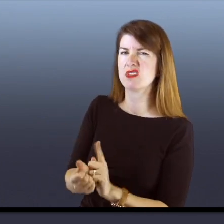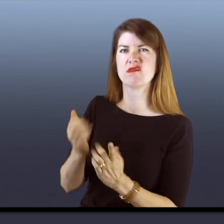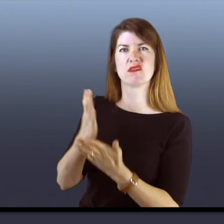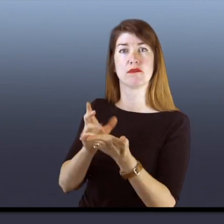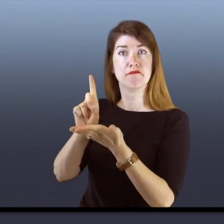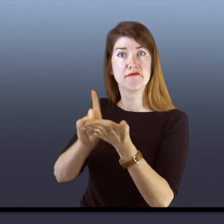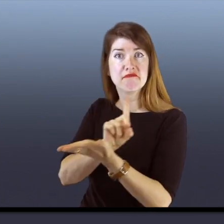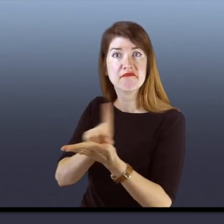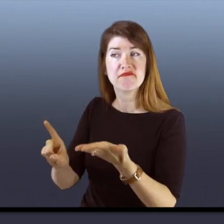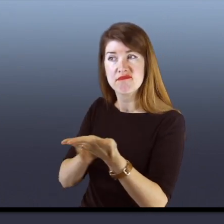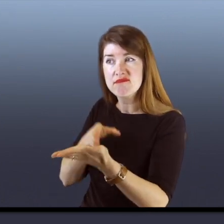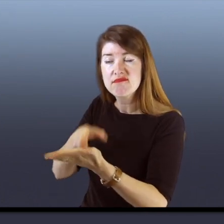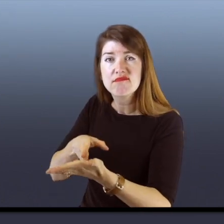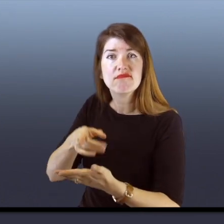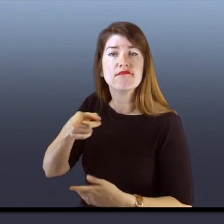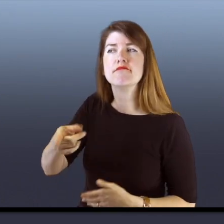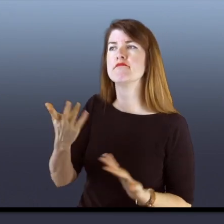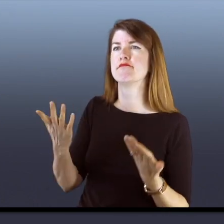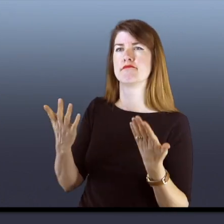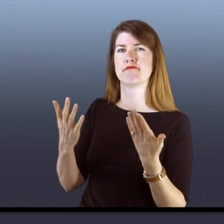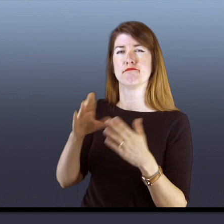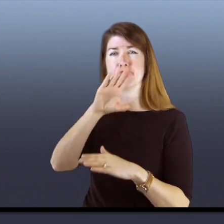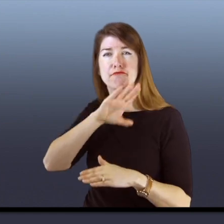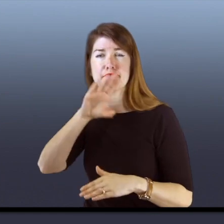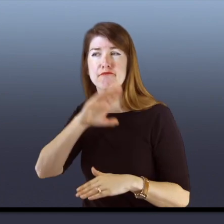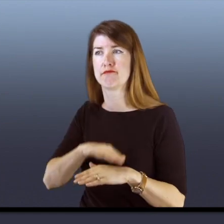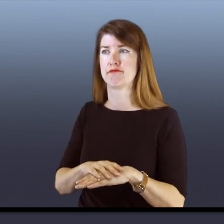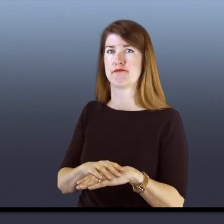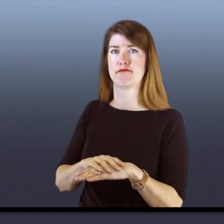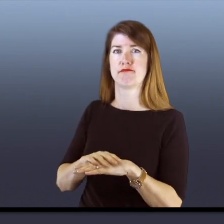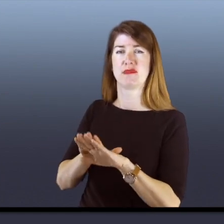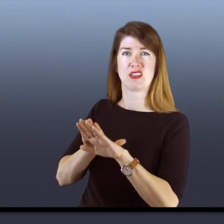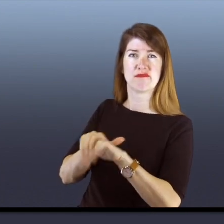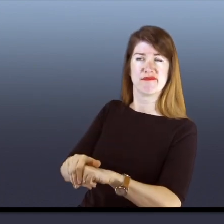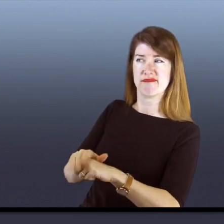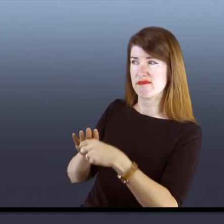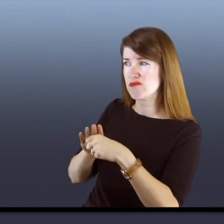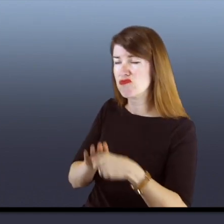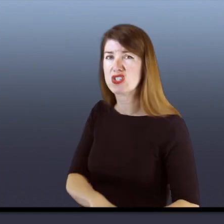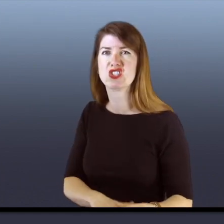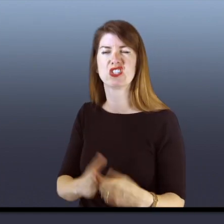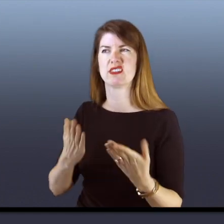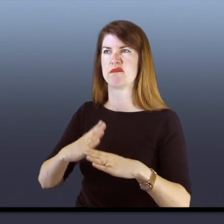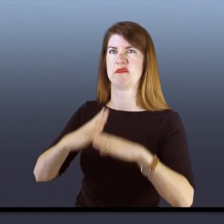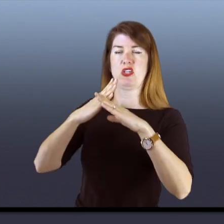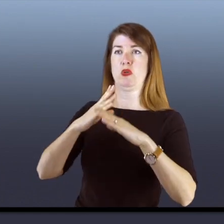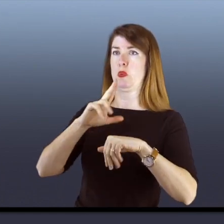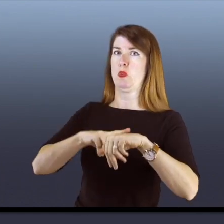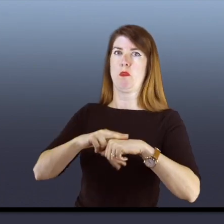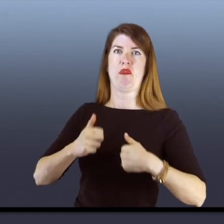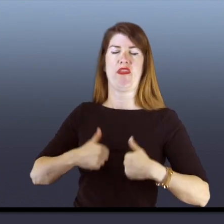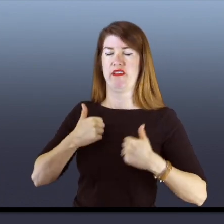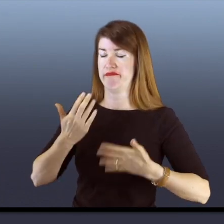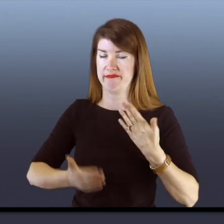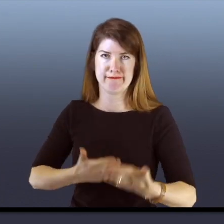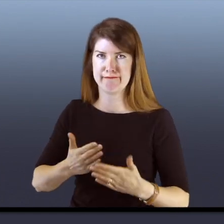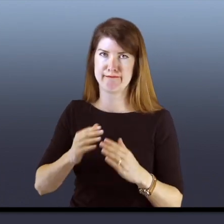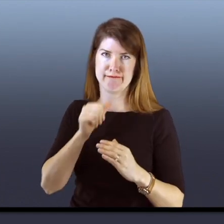and barrier to just living normal life. For example, if you are in a family and you use American Sign Language,